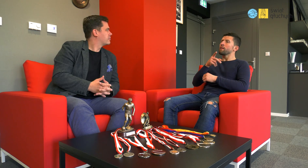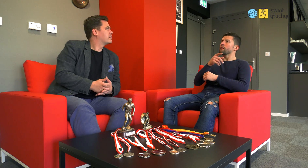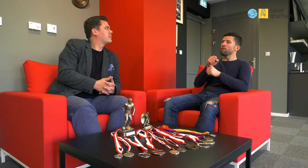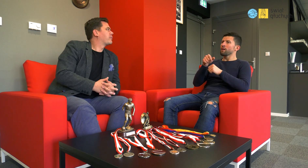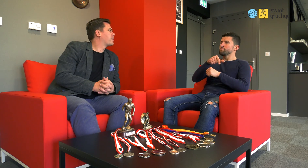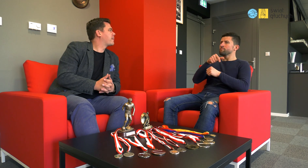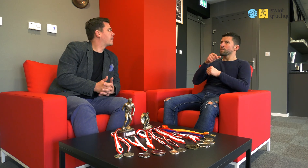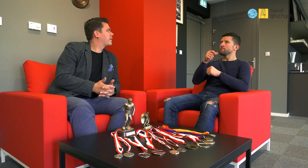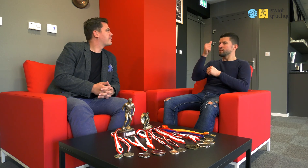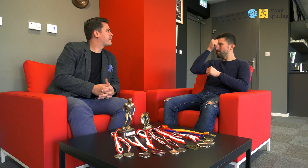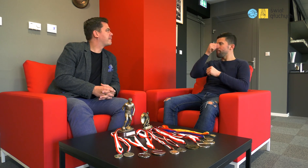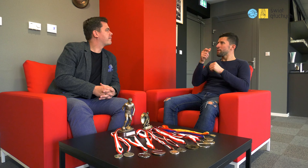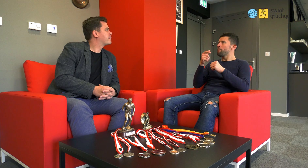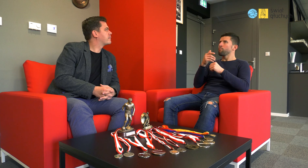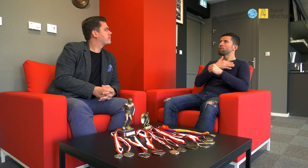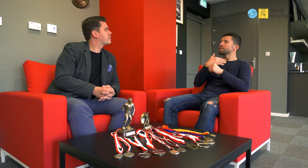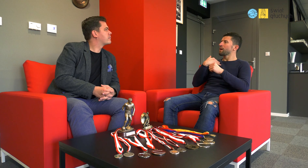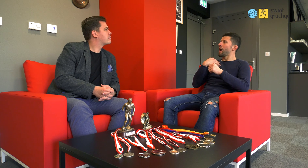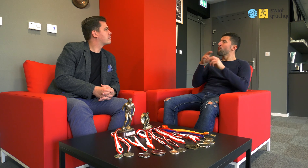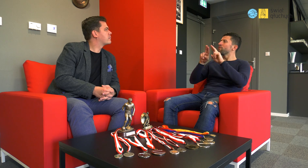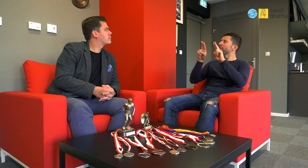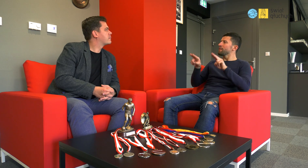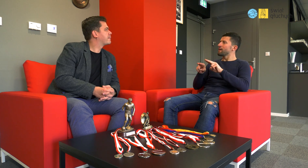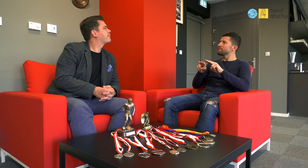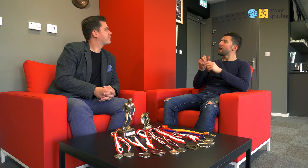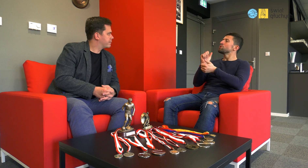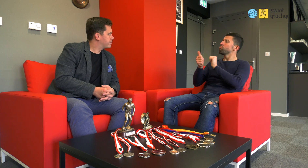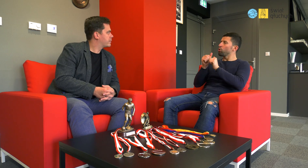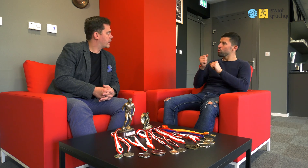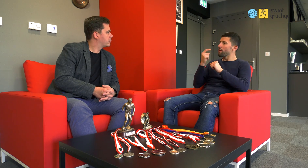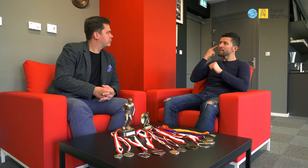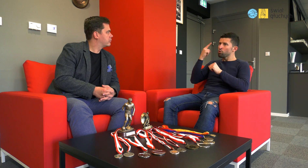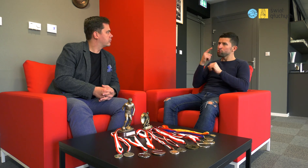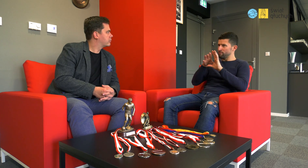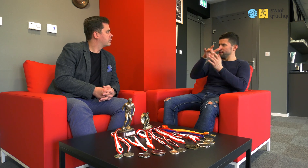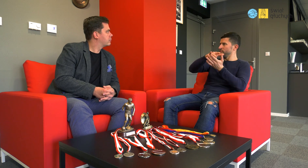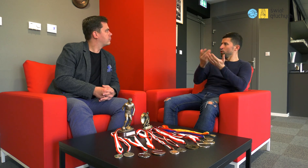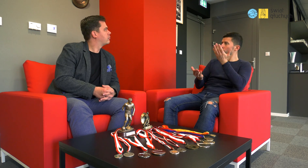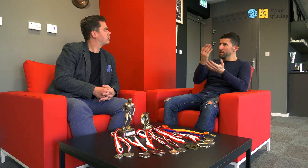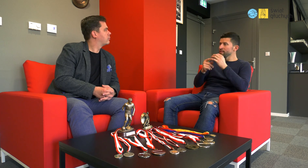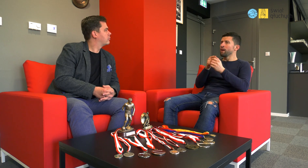There is a "Polish Association Sports Association of the Deaf" in Lublin.